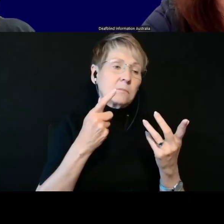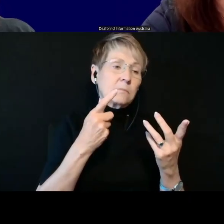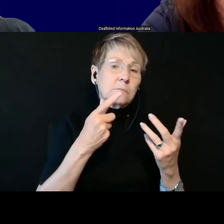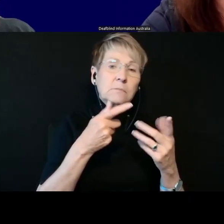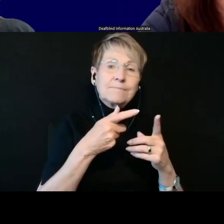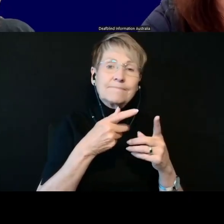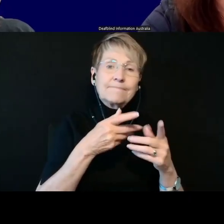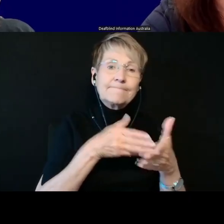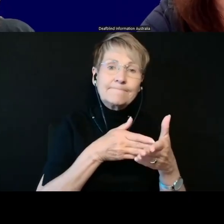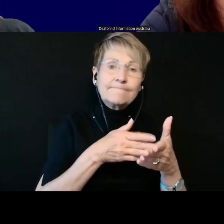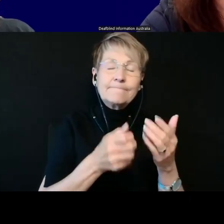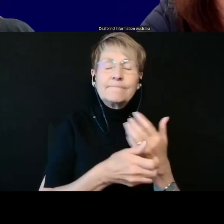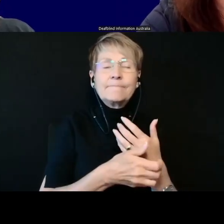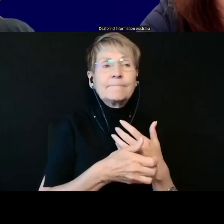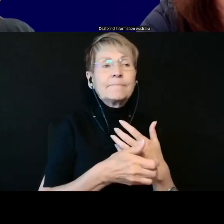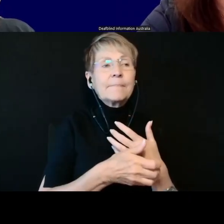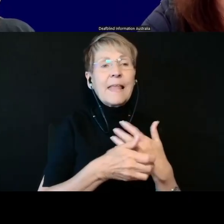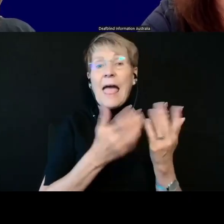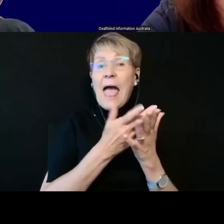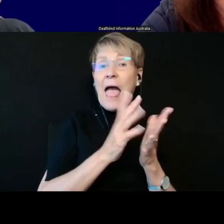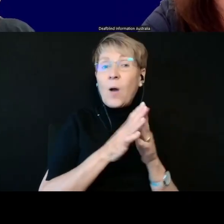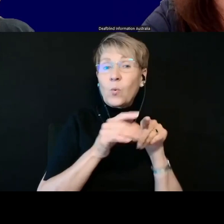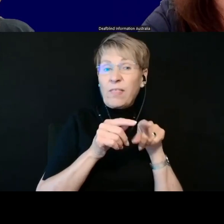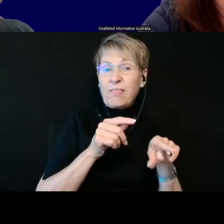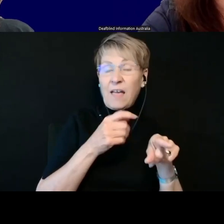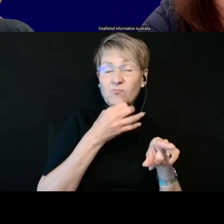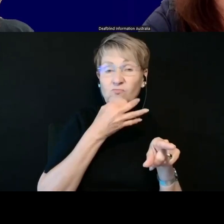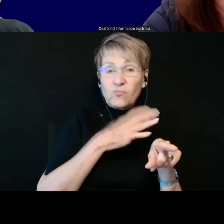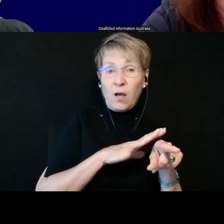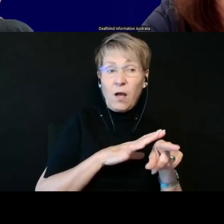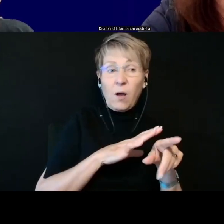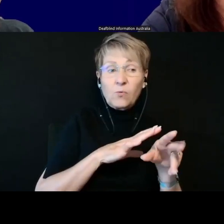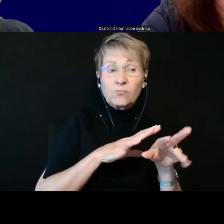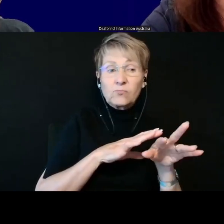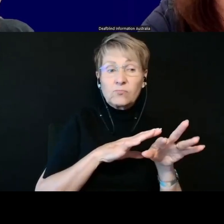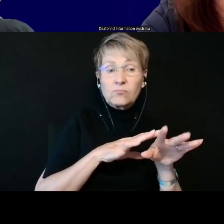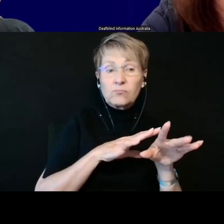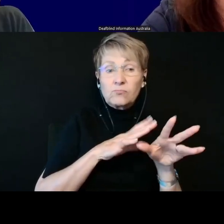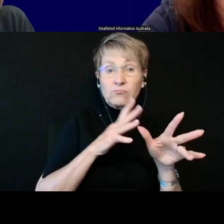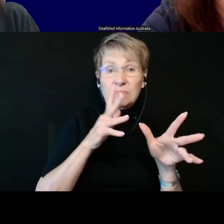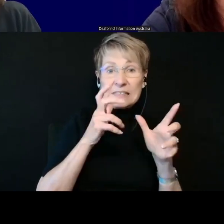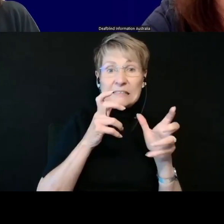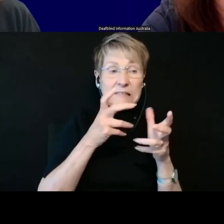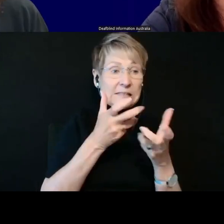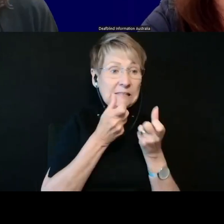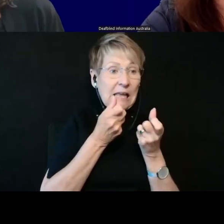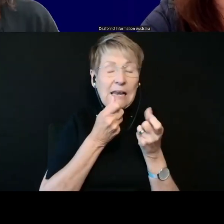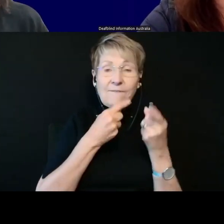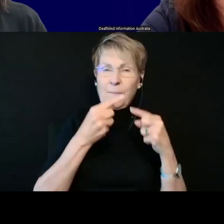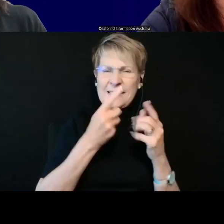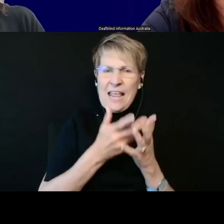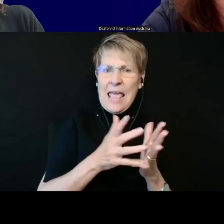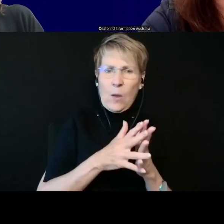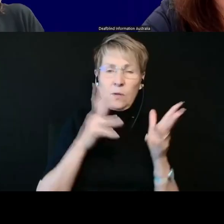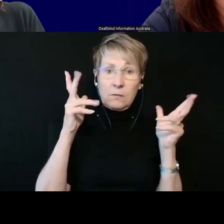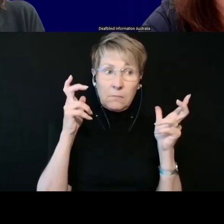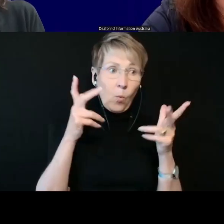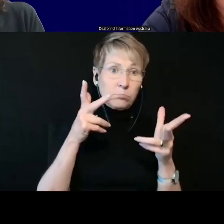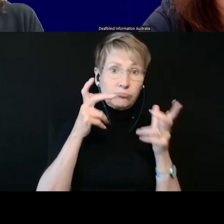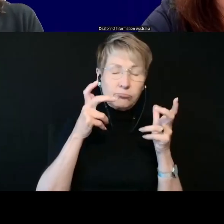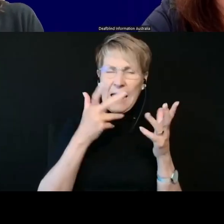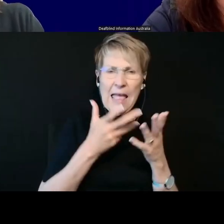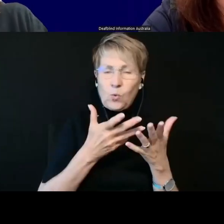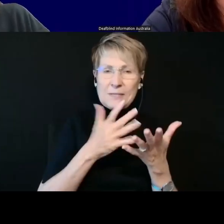best receive, most reliably receive, information and that will guide you to the type of AT that